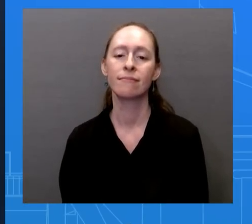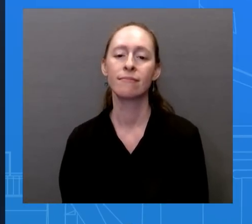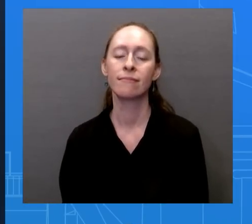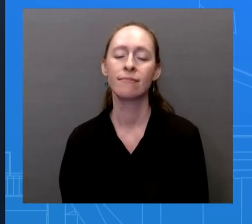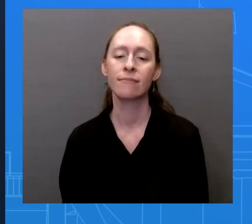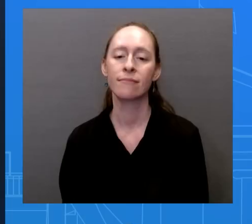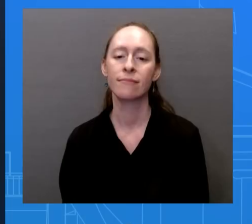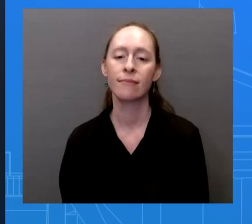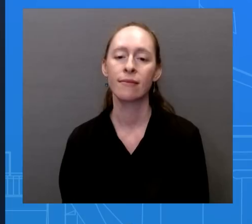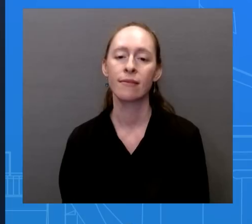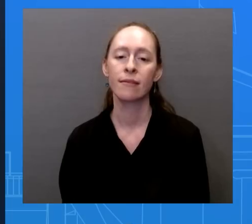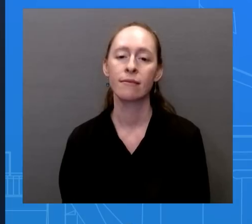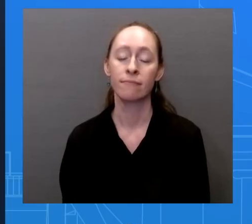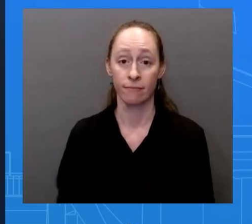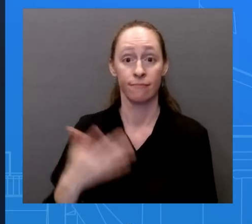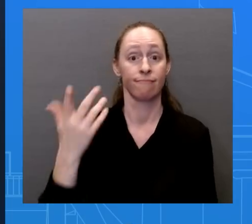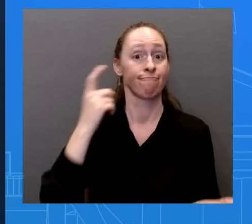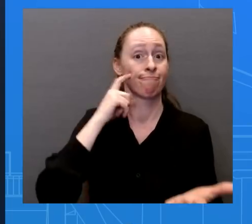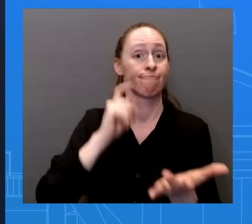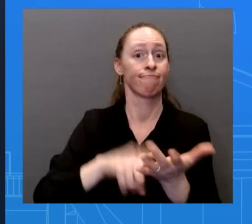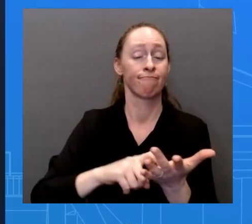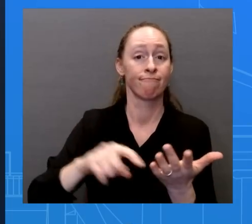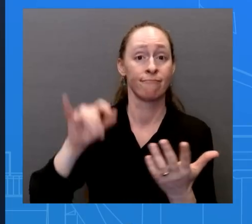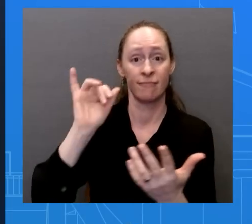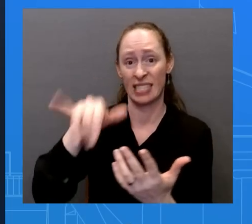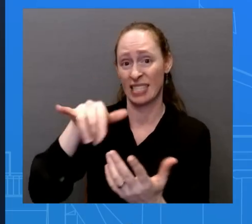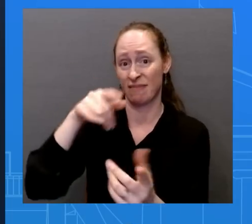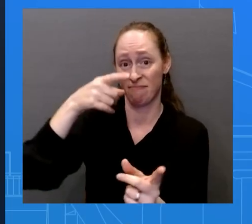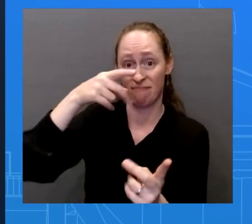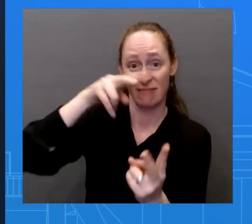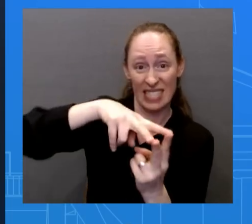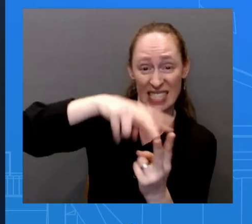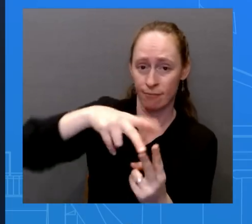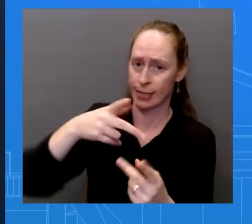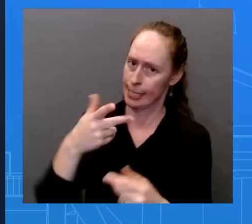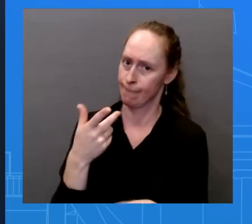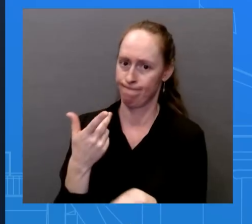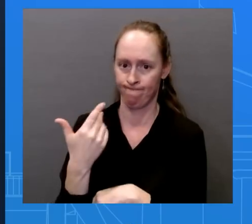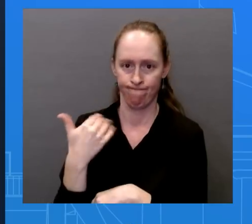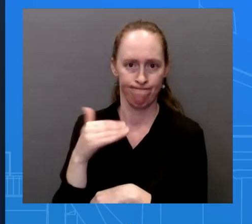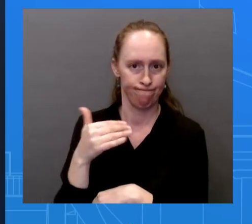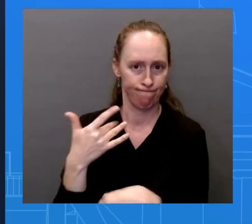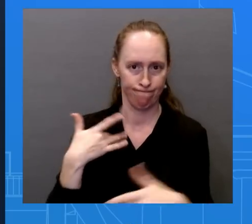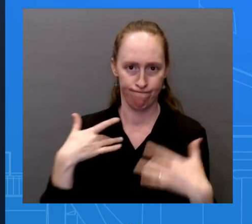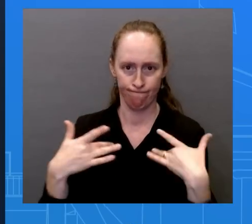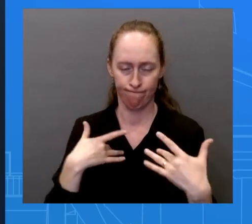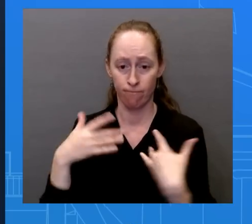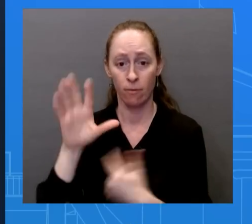The good news is all of these subvariants do arise from a BA.2 or BA.5. That means our updated bivalent vaccines